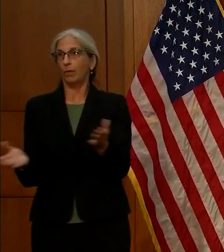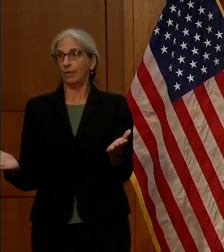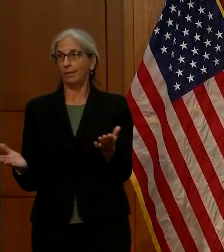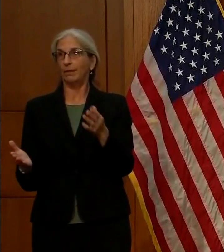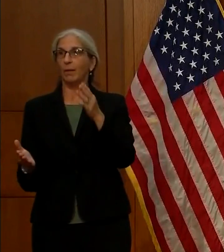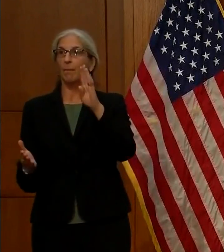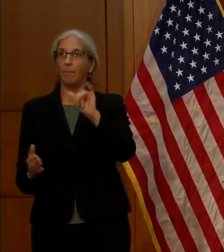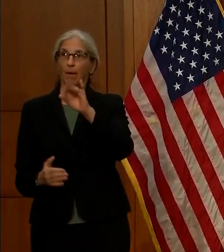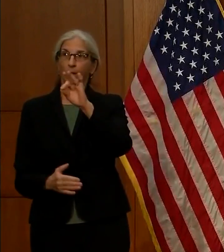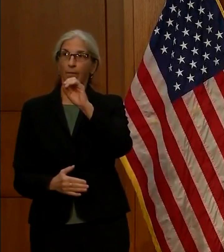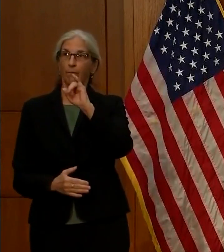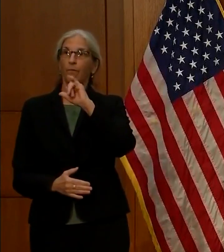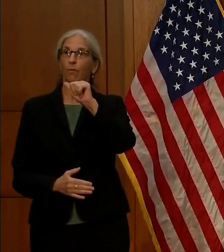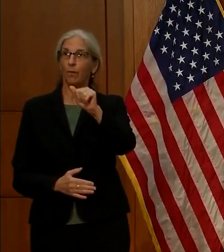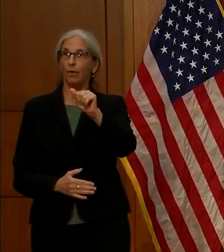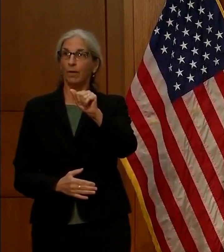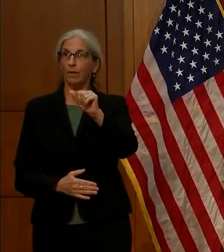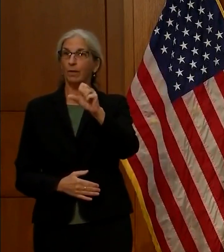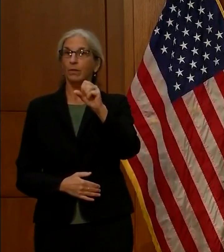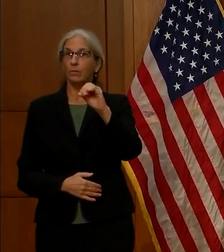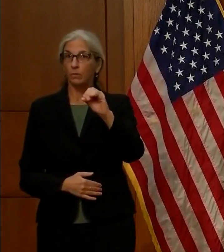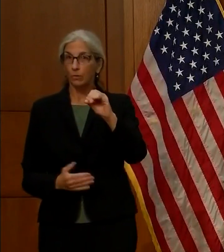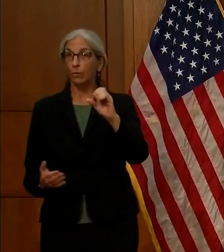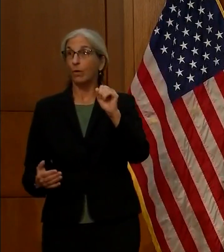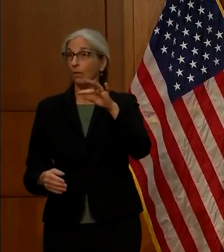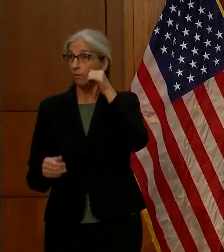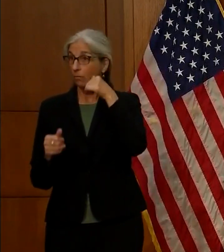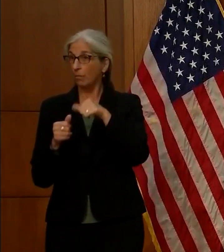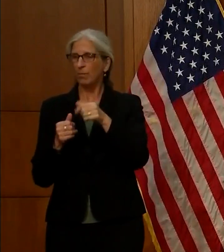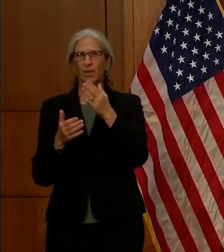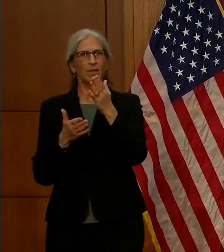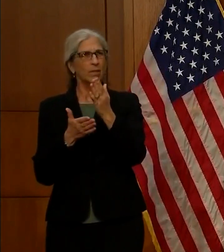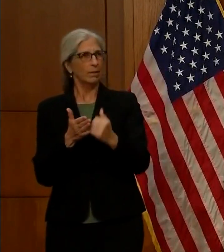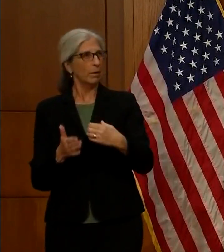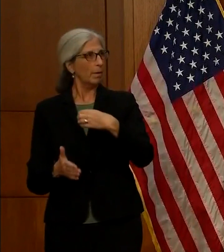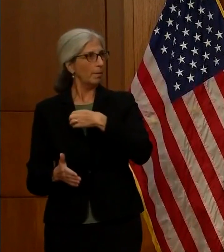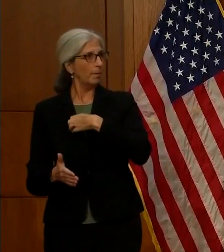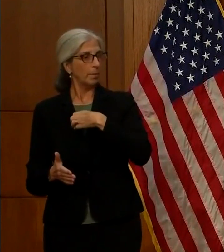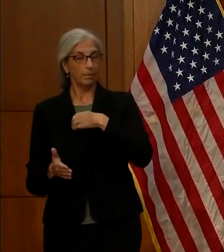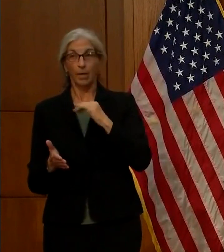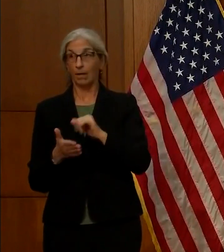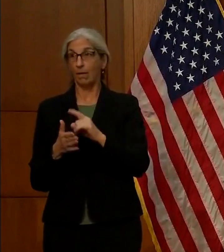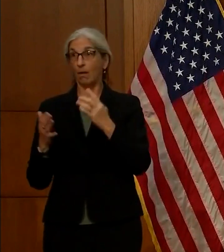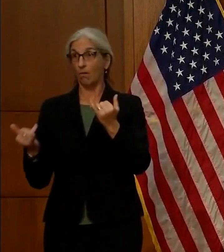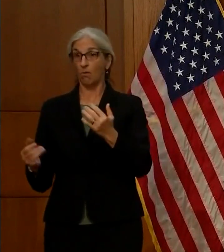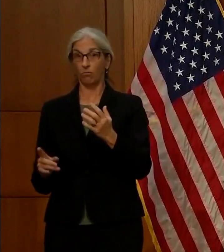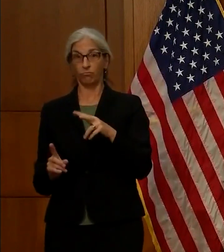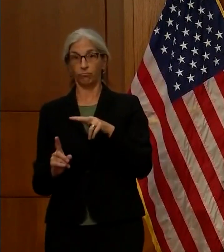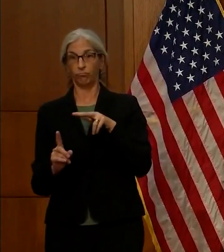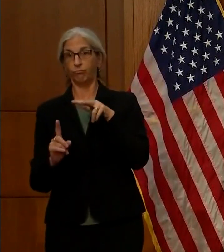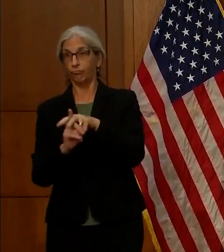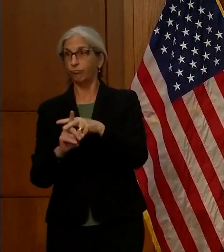HAVE NOT RELEASED IT BUT THAT IS A DETERMINATION BY FOR YOU AND IF YOU RECALL- YOU KNOW